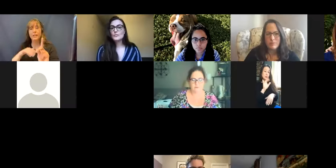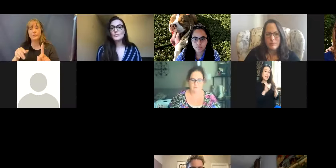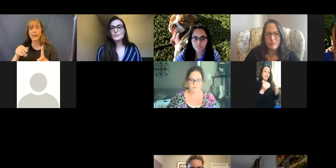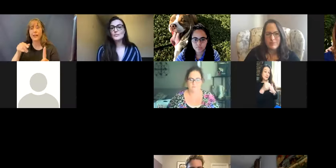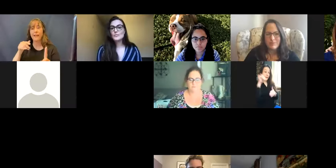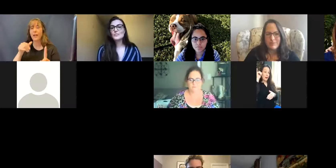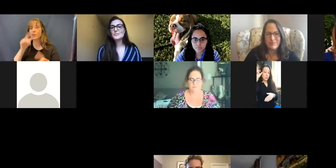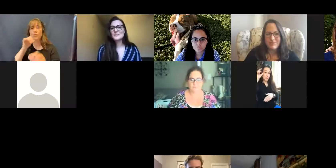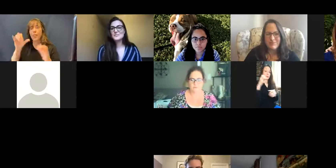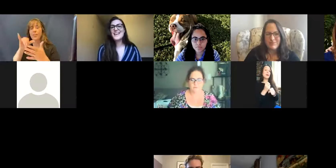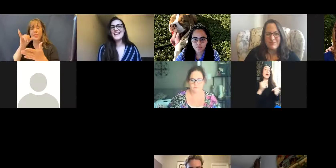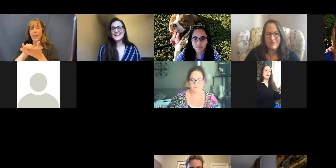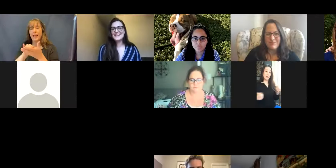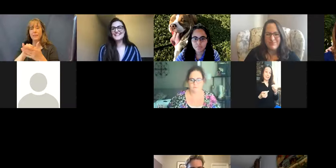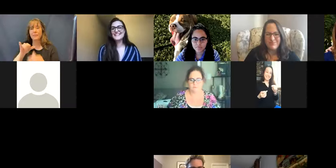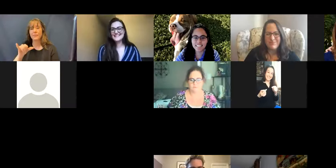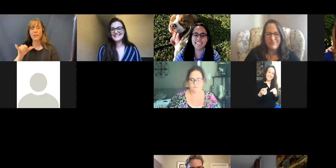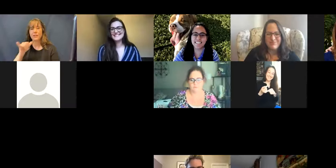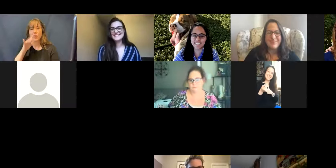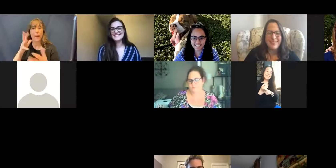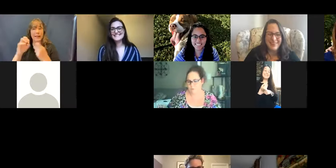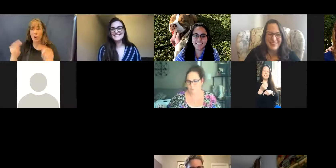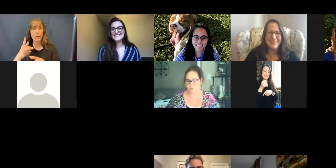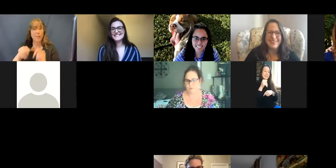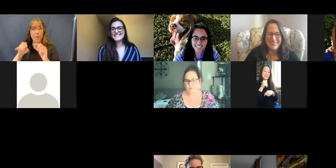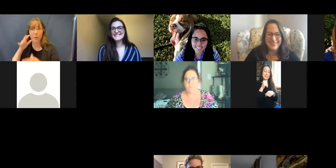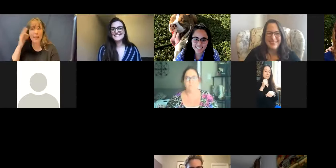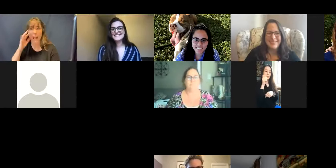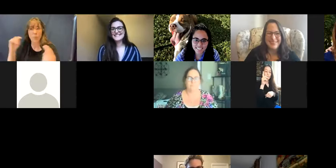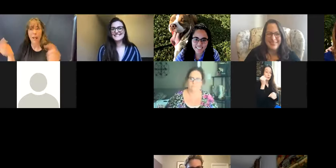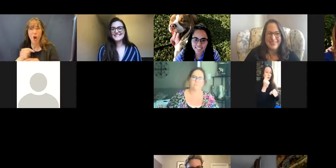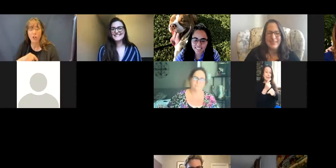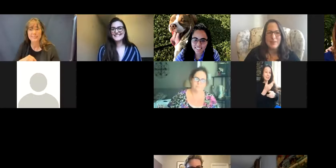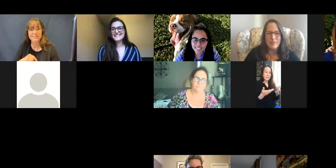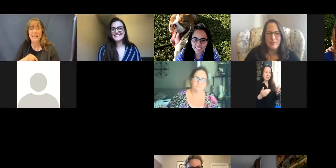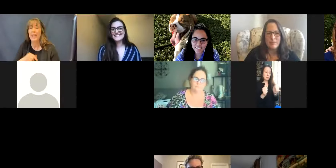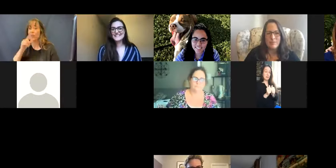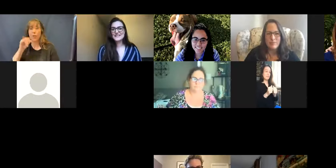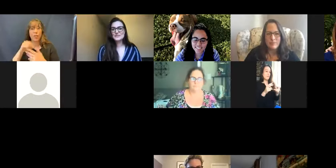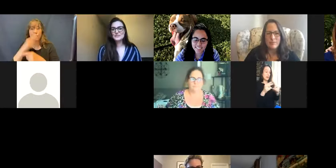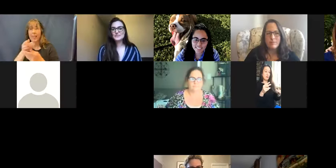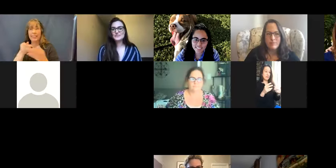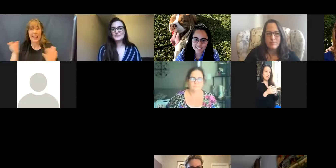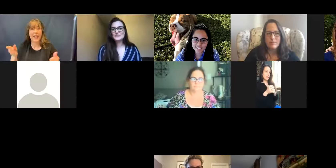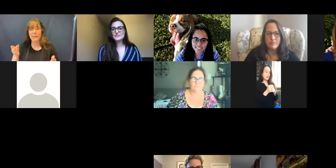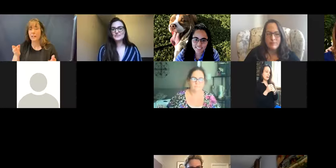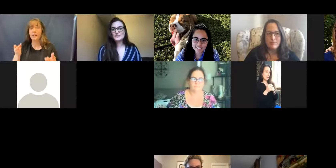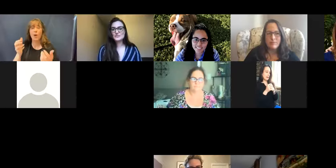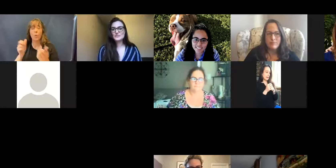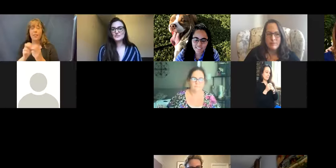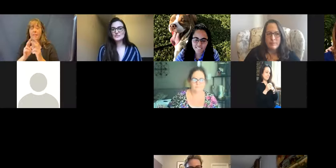that near cows and horses, you get hurt. If you don't do the right thing with very strict